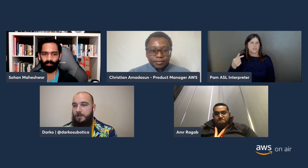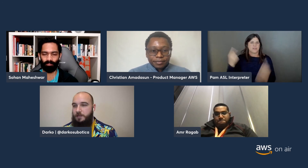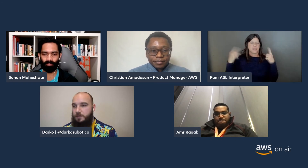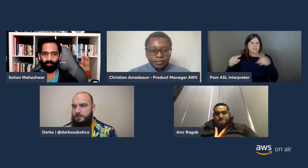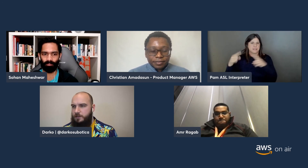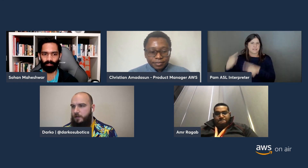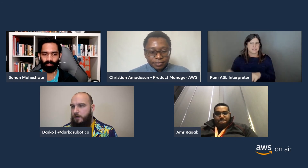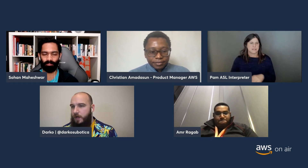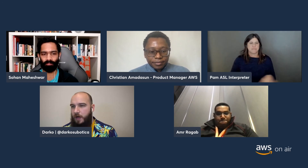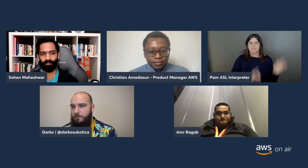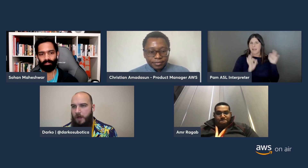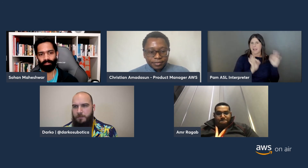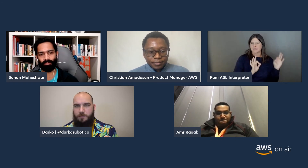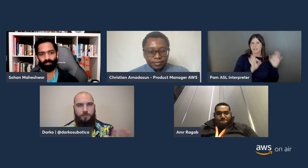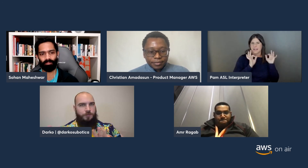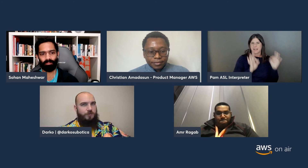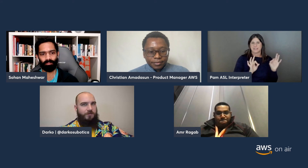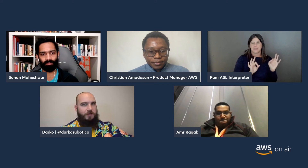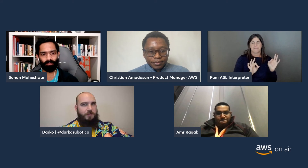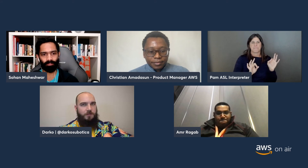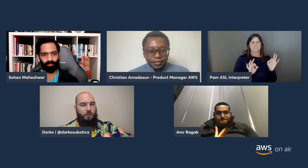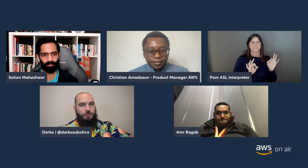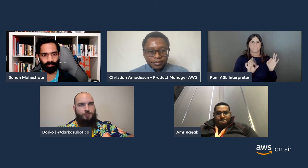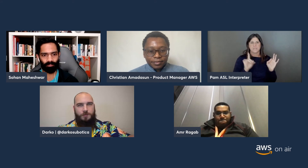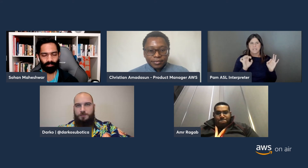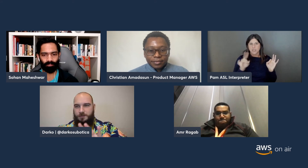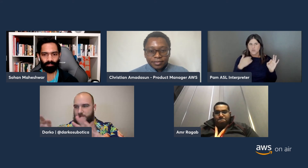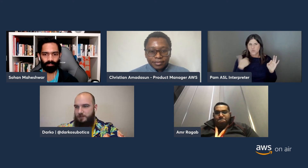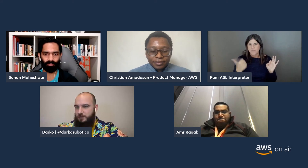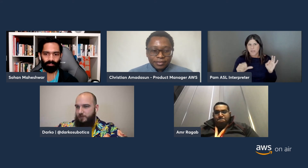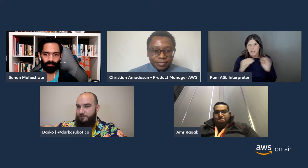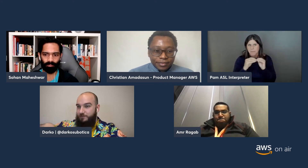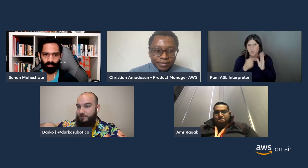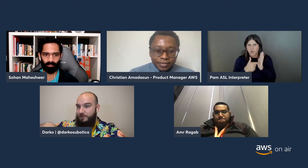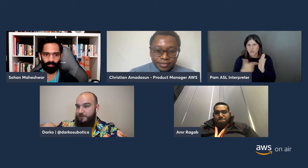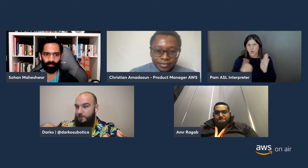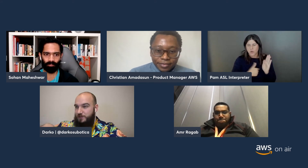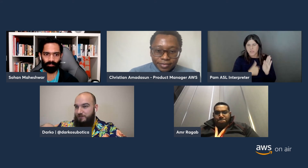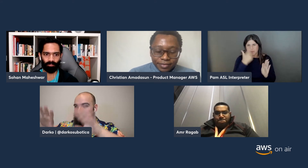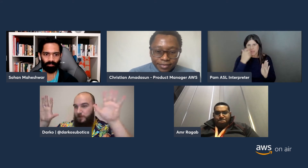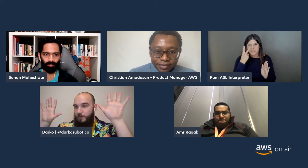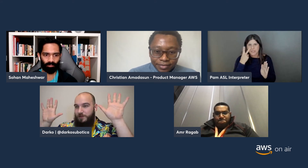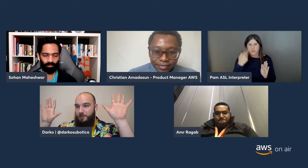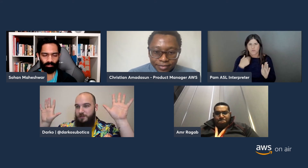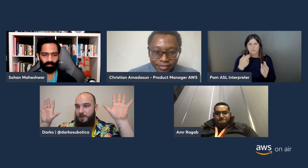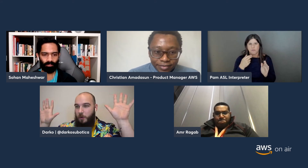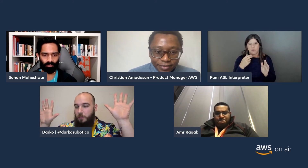Excellent. Excellent. Amr do you have anything more to show us? Because I see that you have switched off the demo or that was the demo.